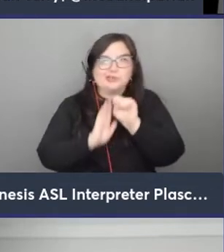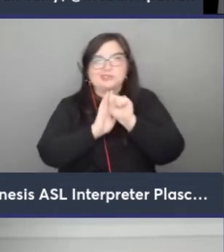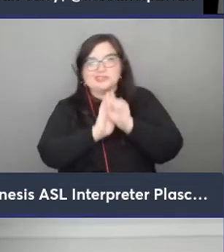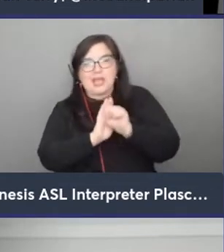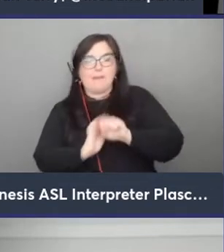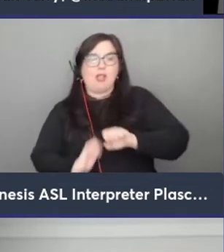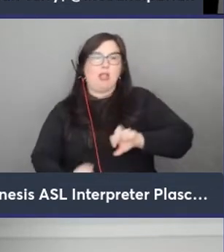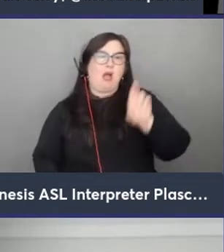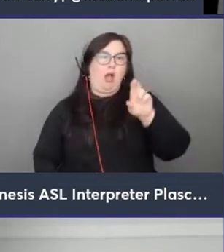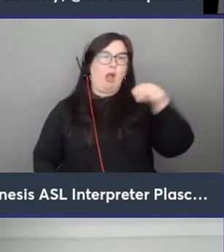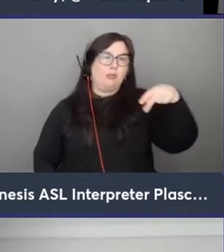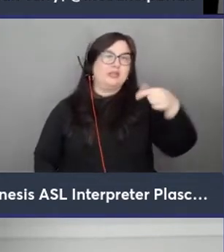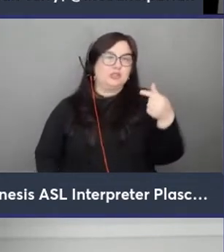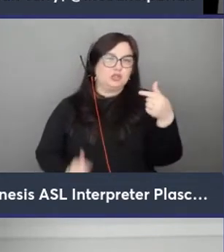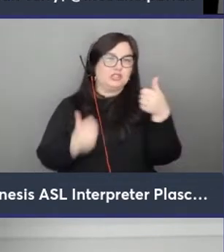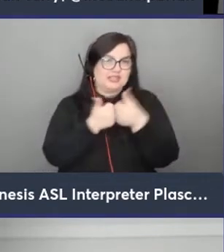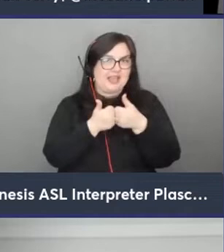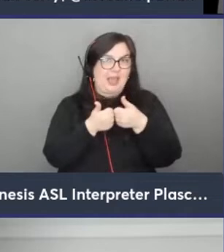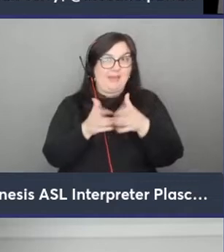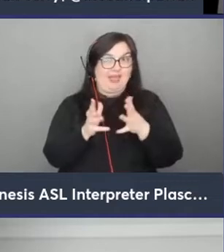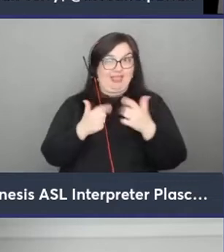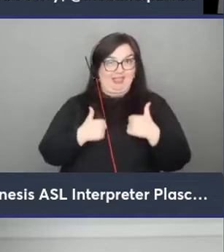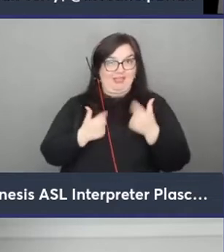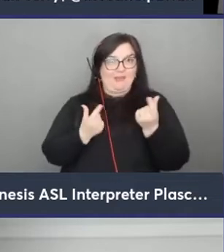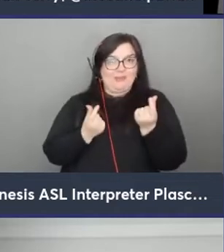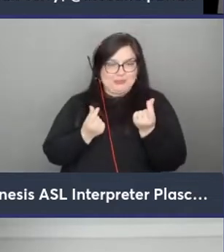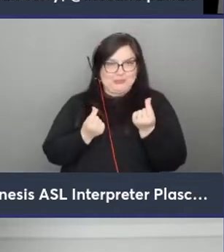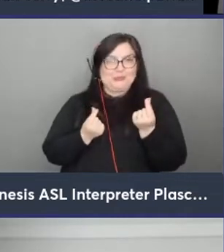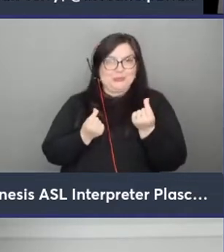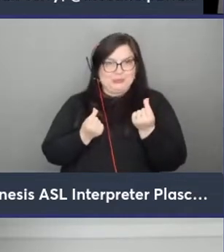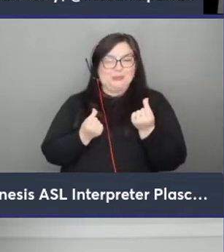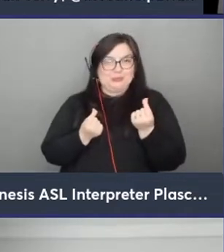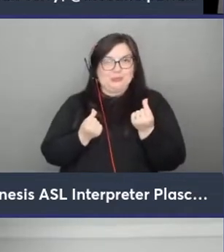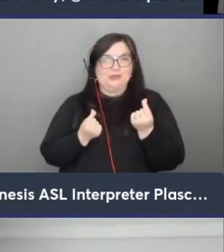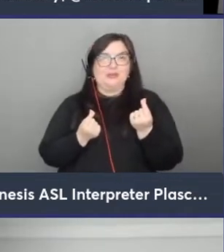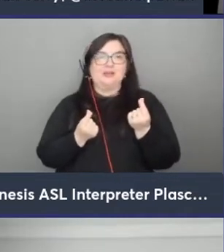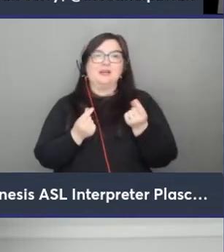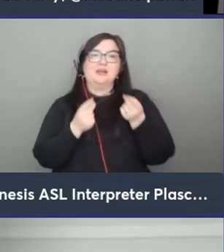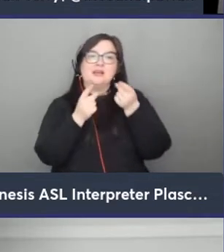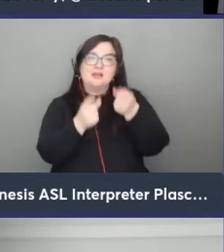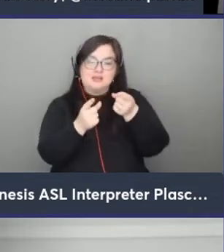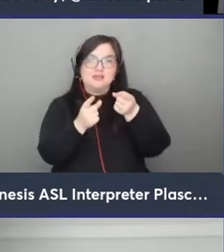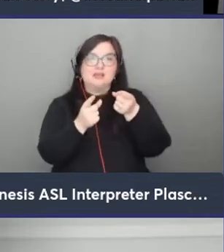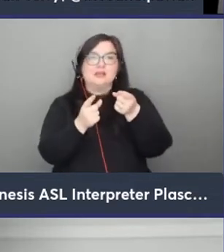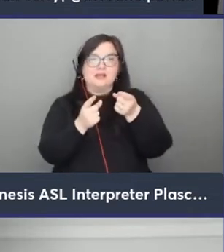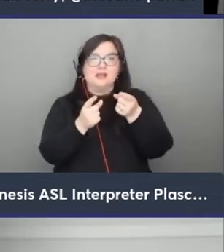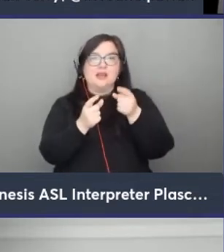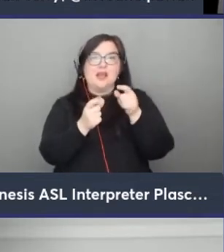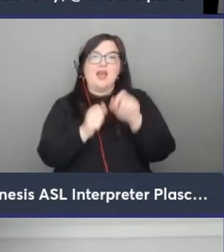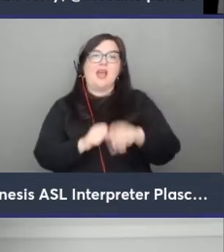What it let us do is, what we did here is we took this action RPG game